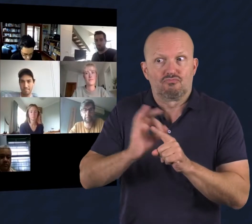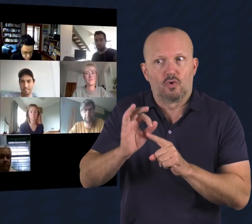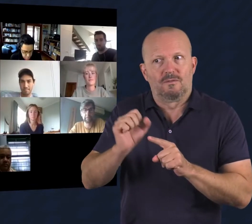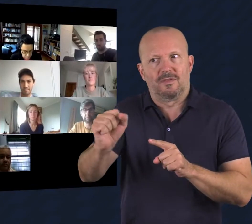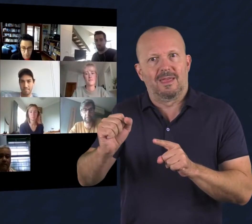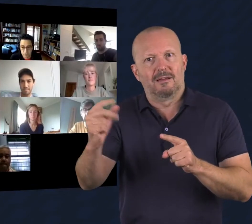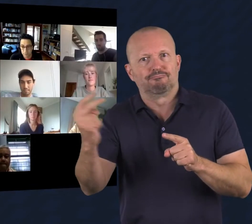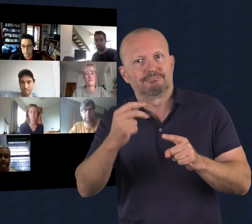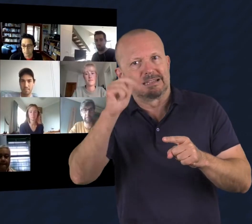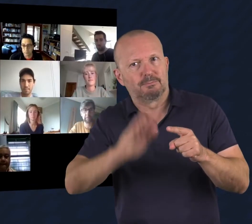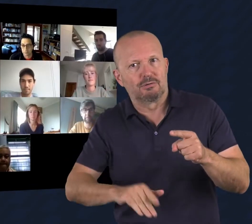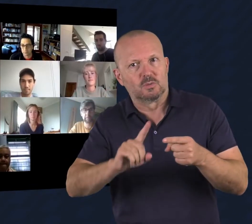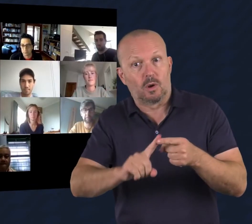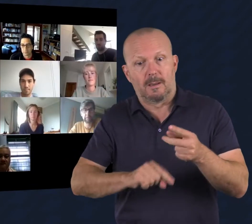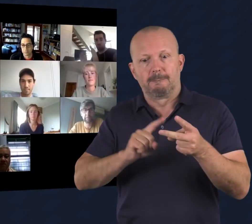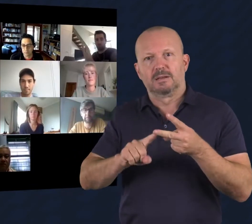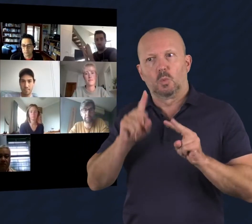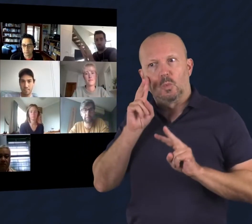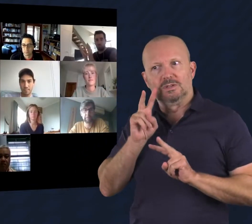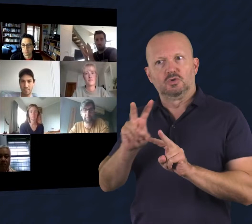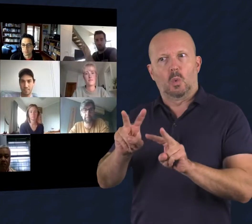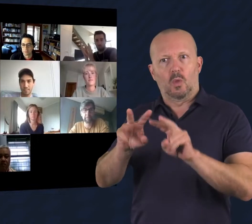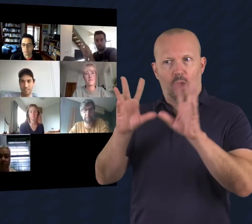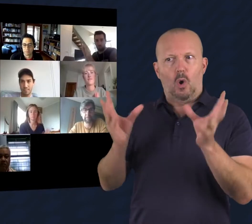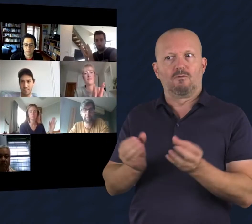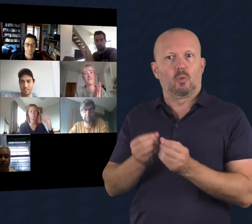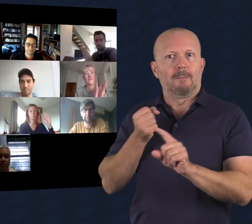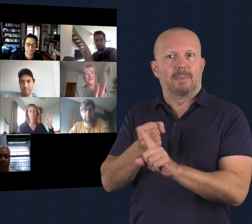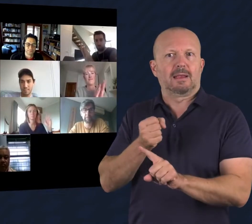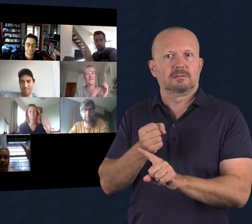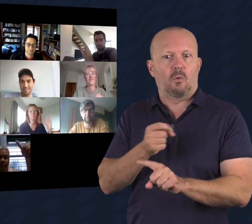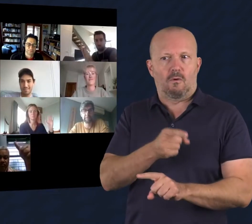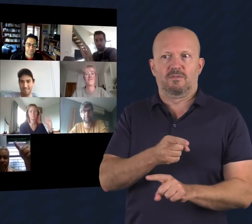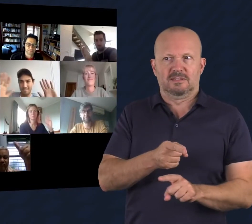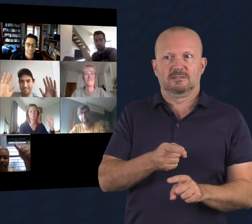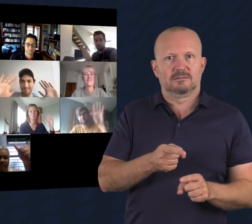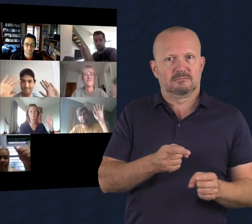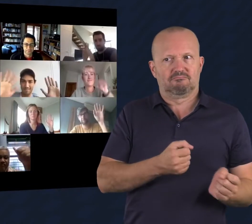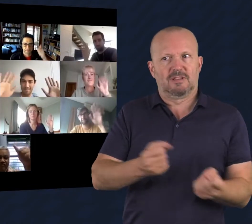and the other being that we saw the overall impact of the experience and that it was going to be really positive.